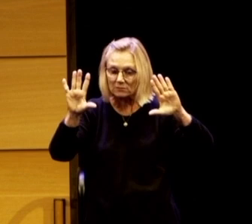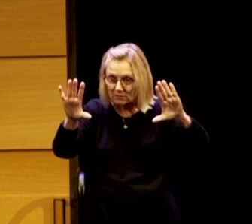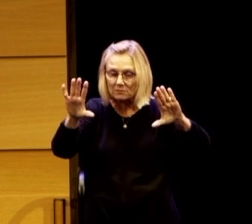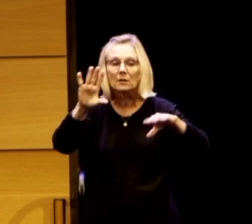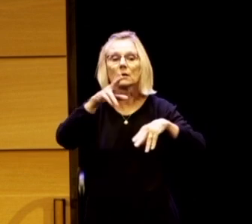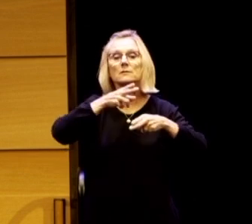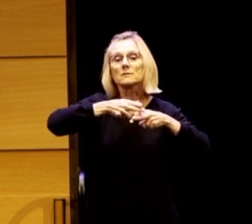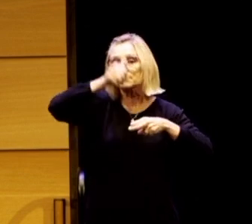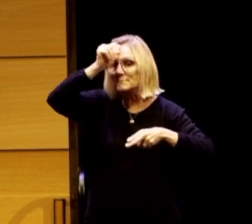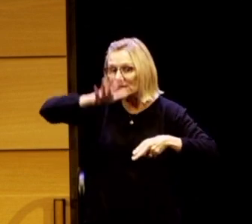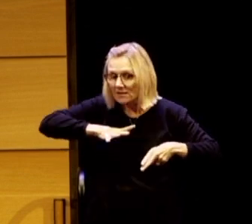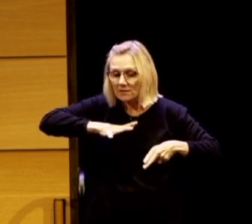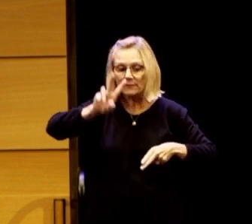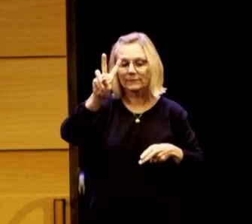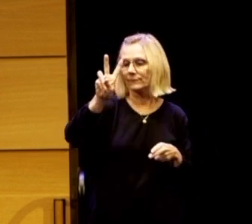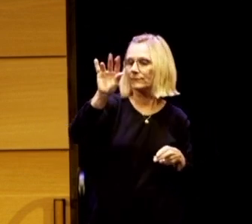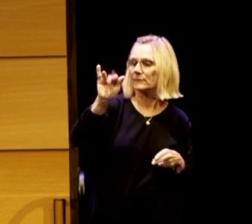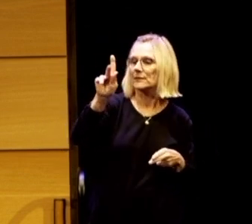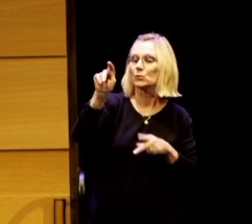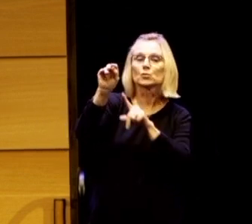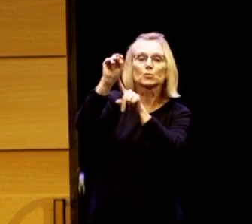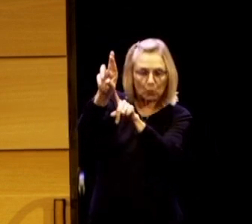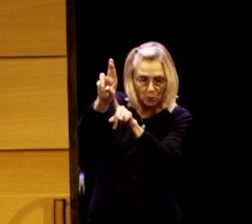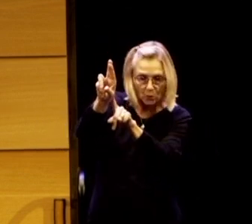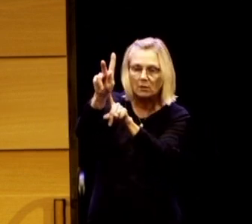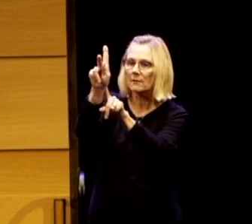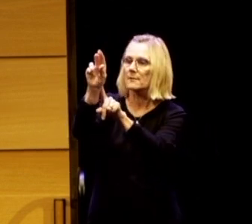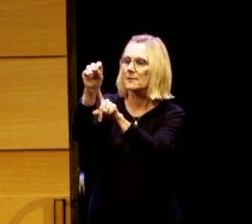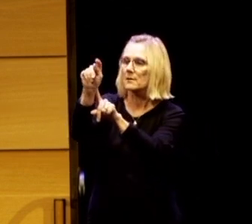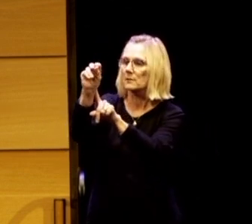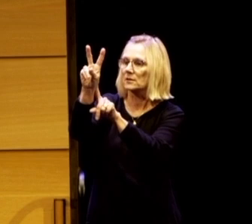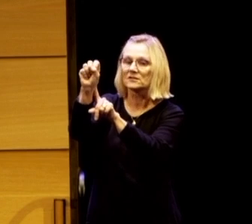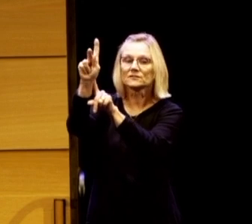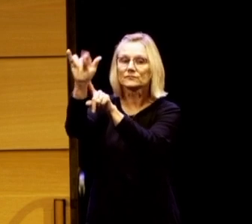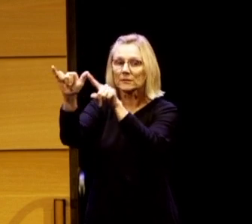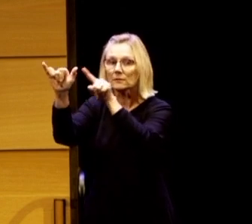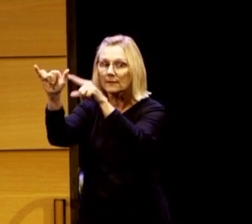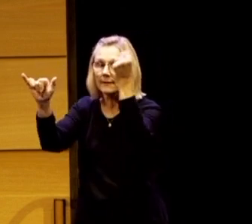Signing it is Viktor Kotovsky.